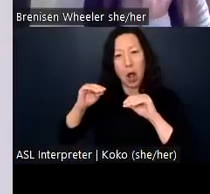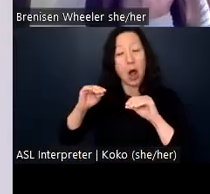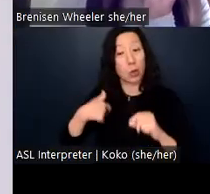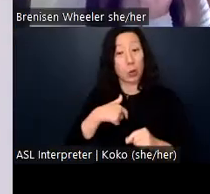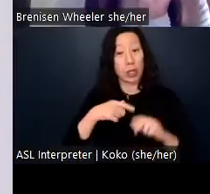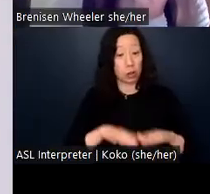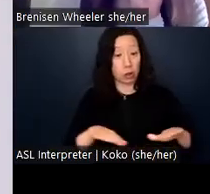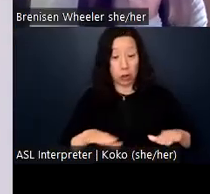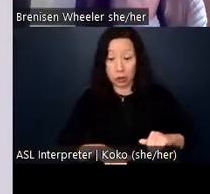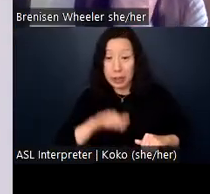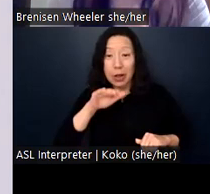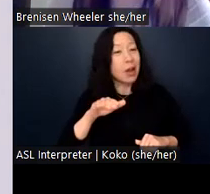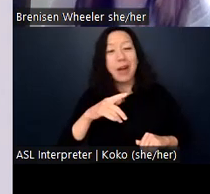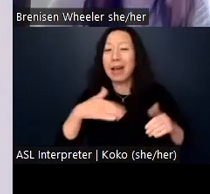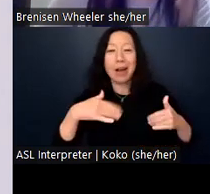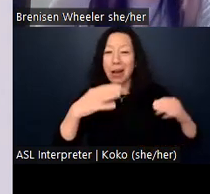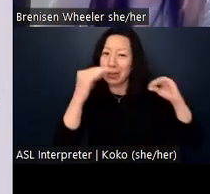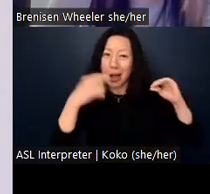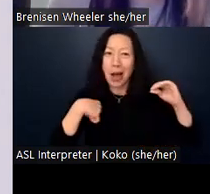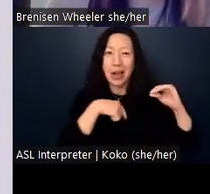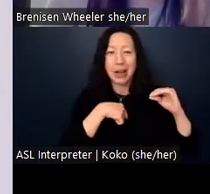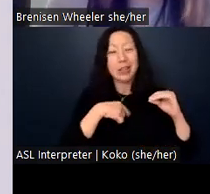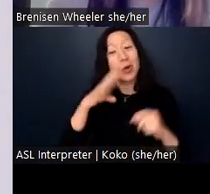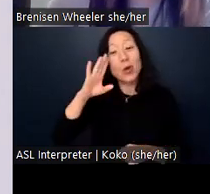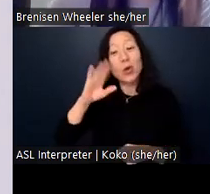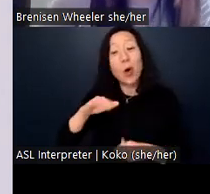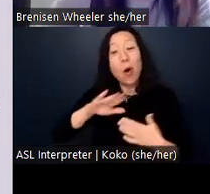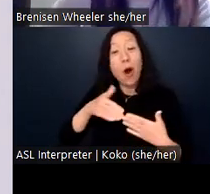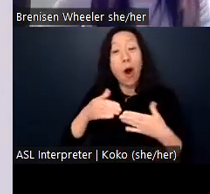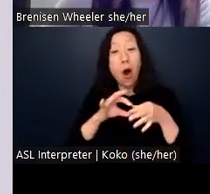on a spectrum. 12:14:19 So this spectrum span from healthy